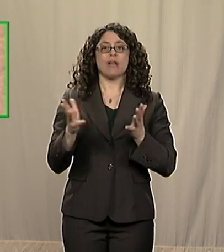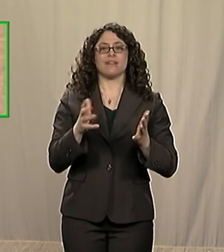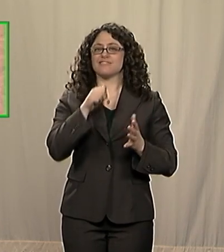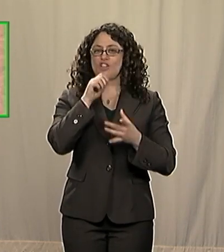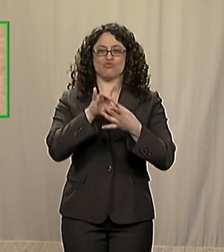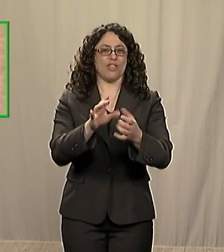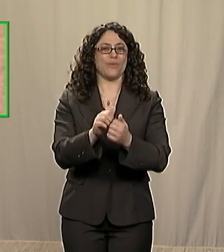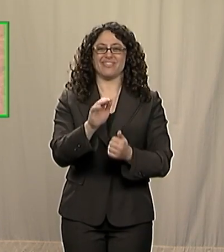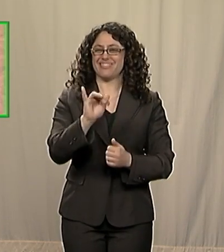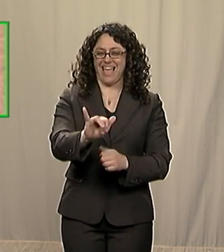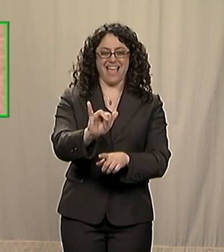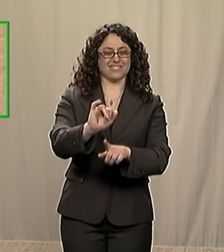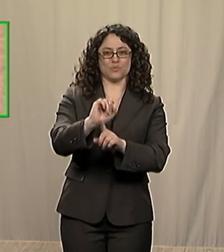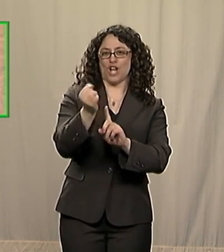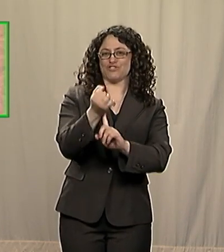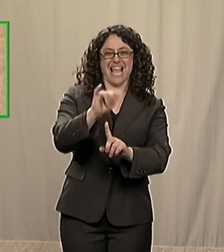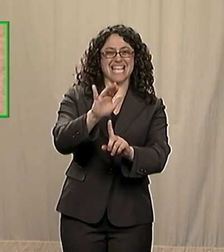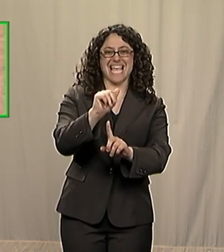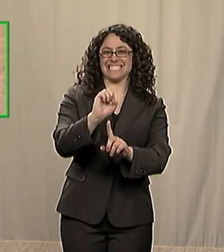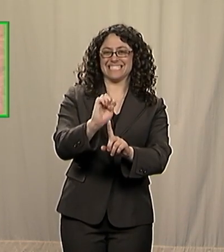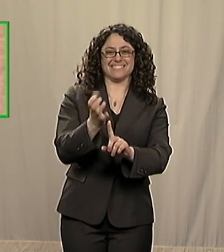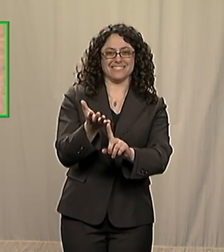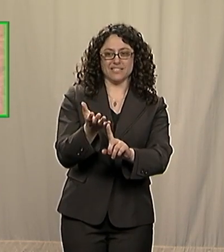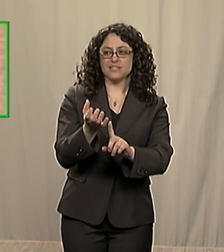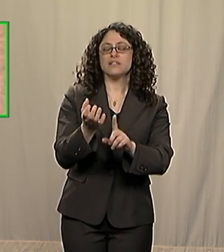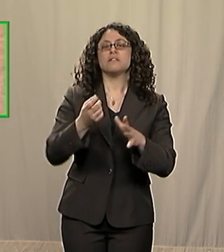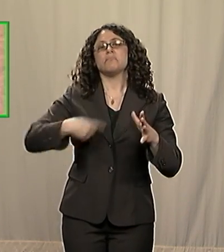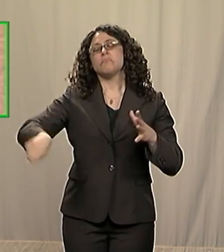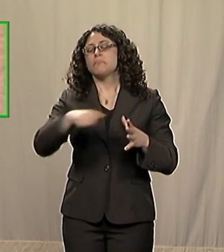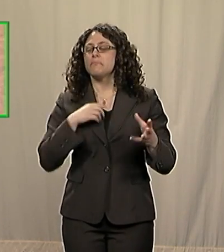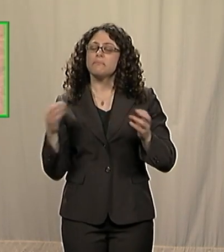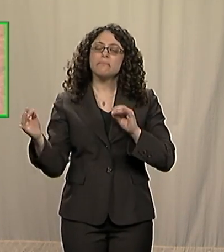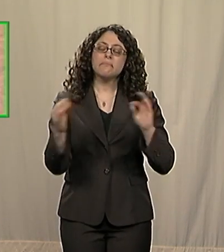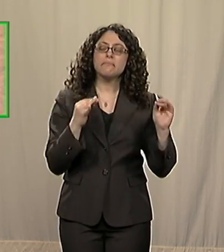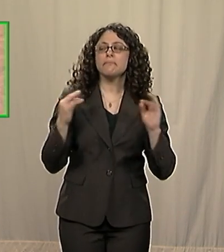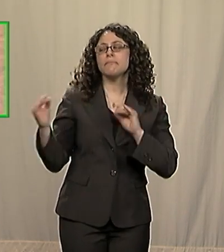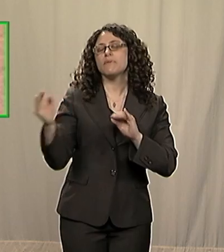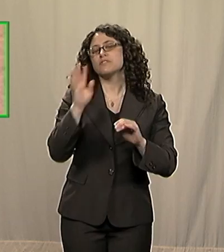It was people talking about what they wanted for lunch.